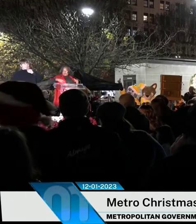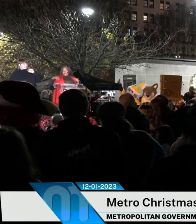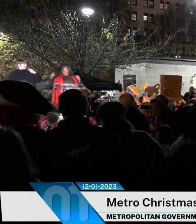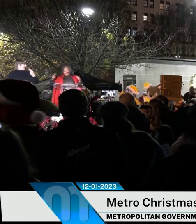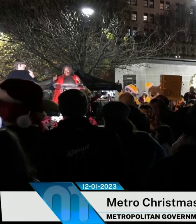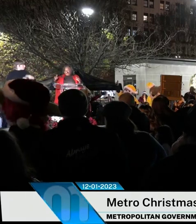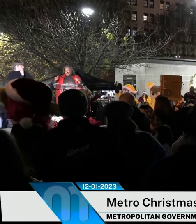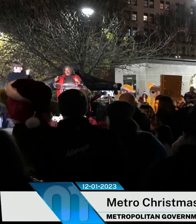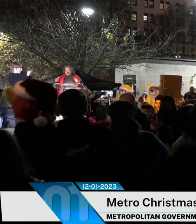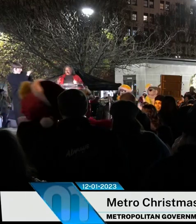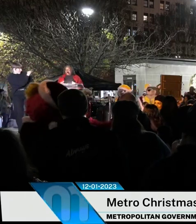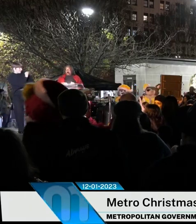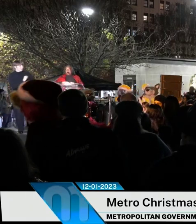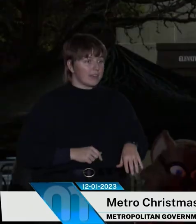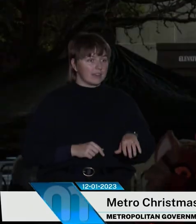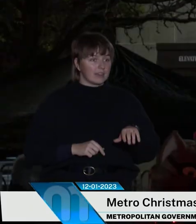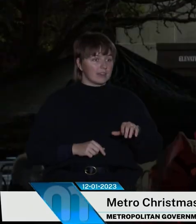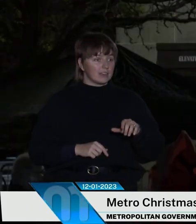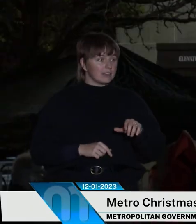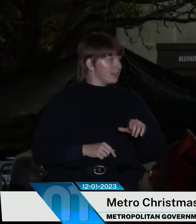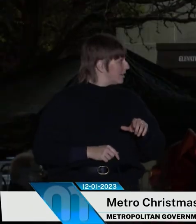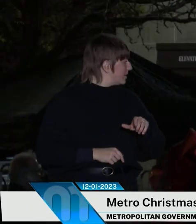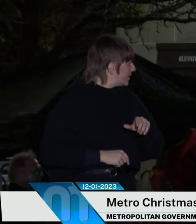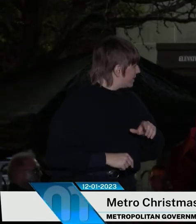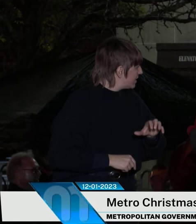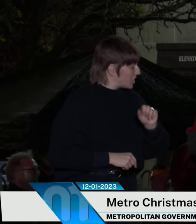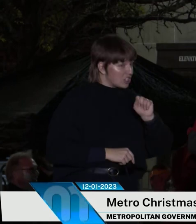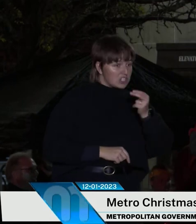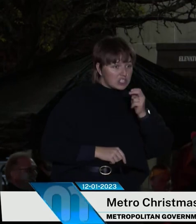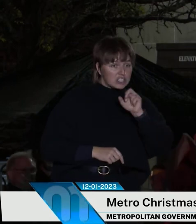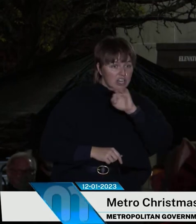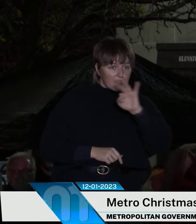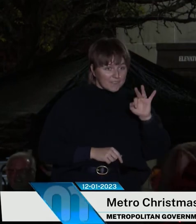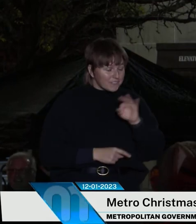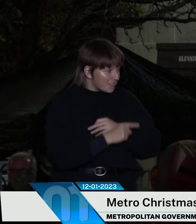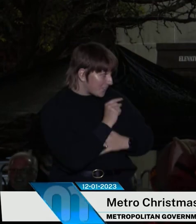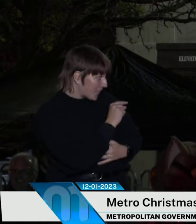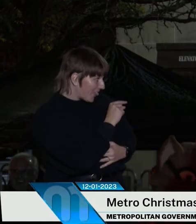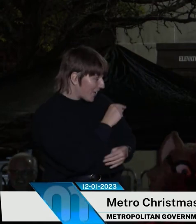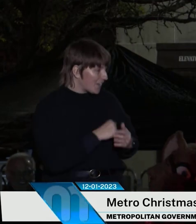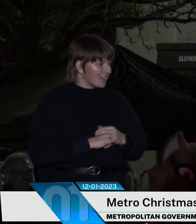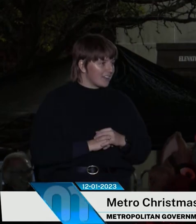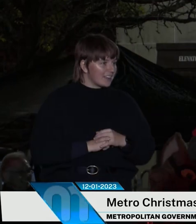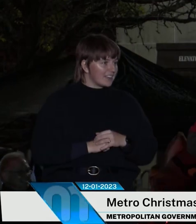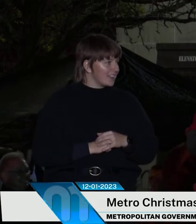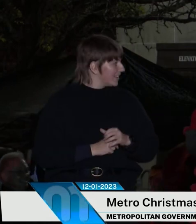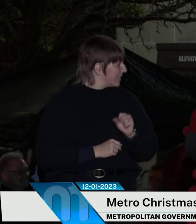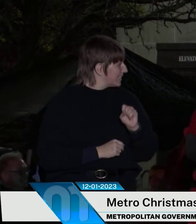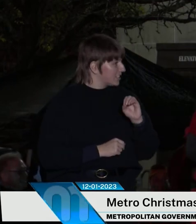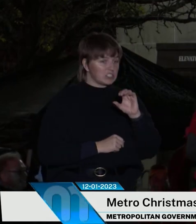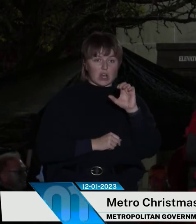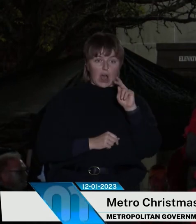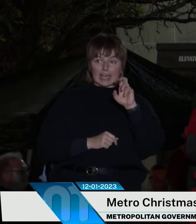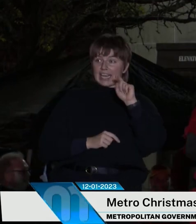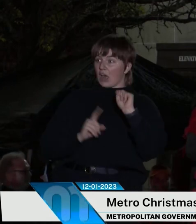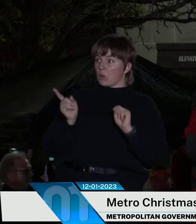HEY, NASH, WHERE'S NASH? THERE